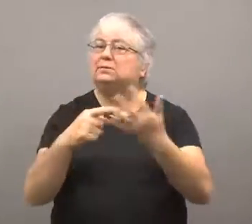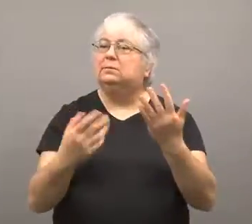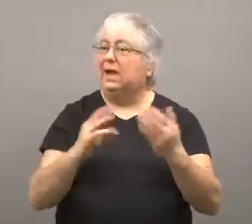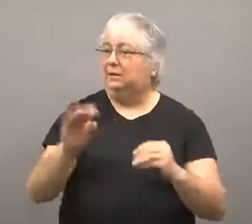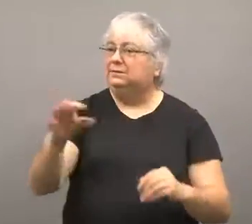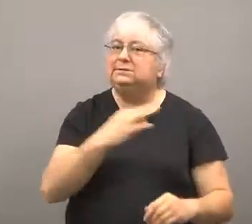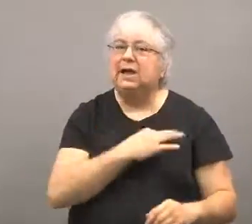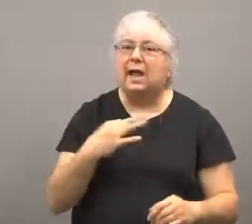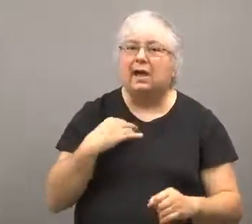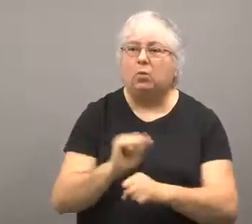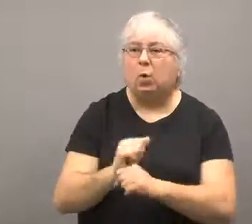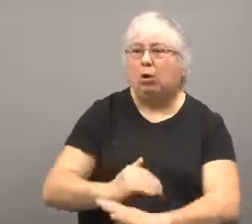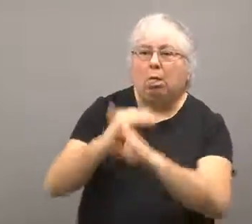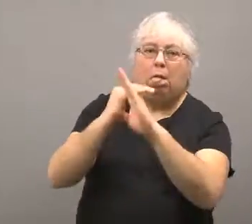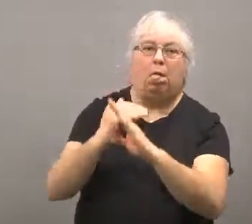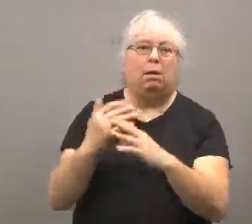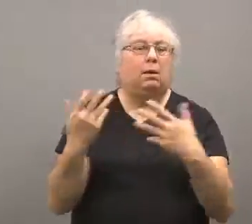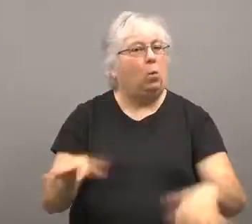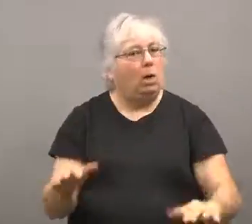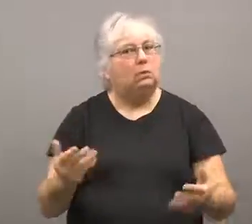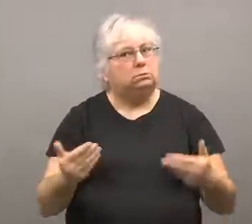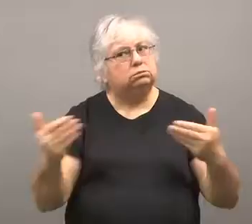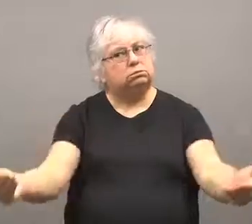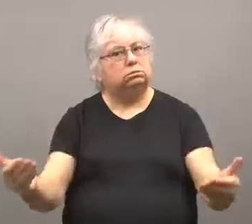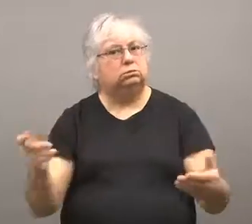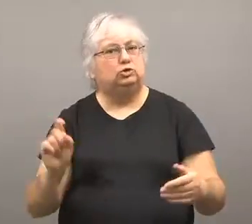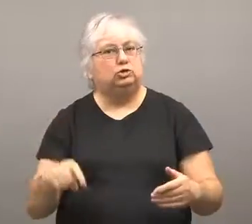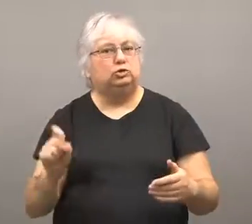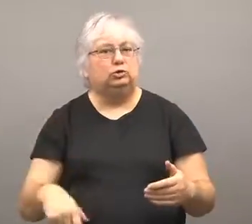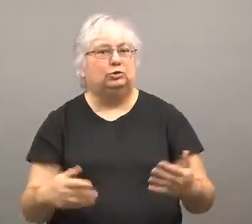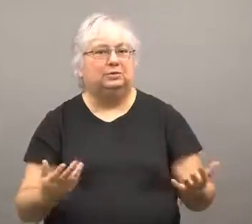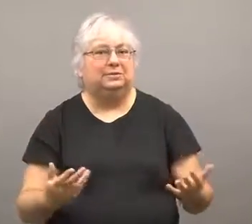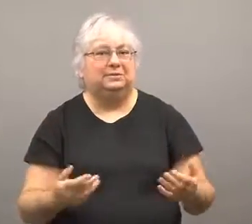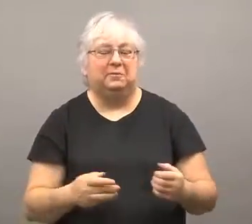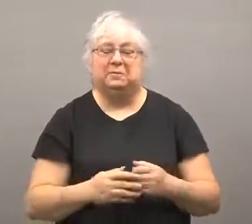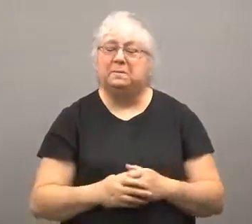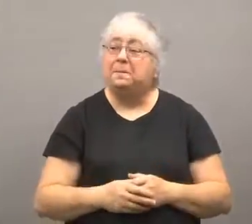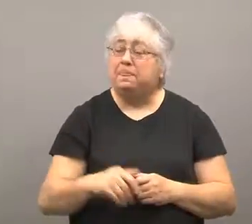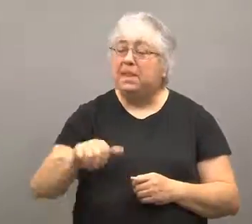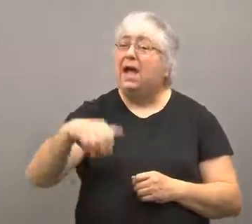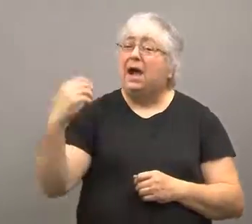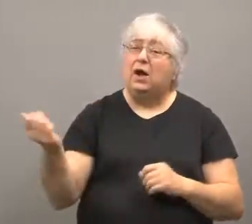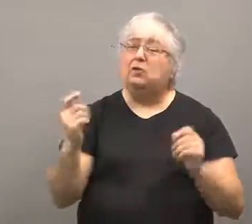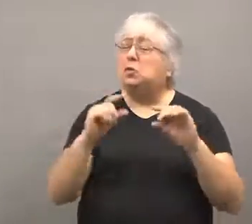and also interfere with the staff's ability to work.